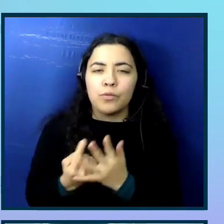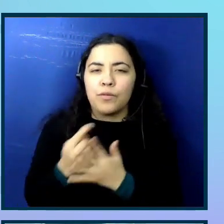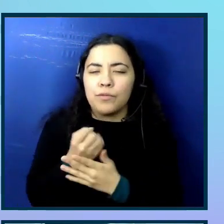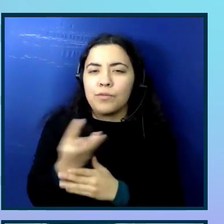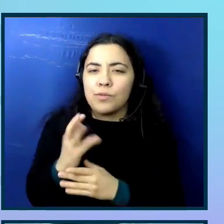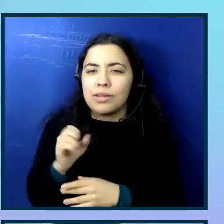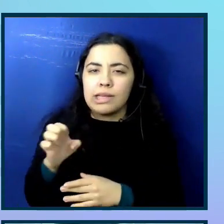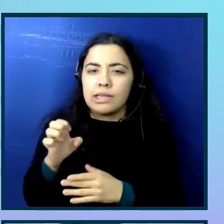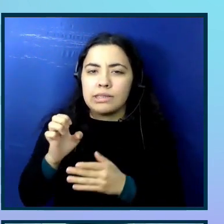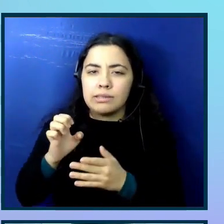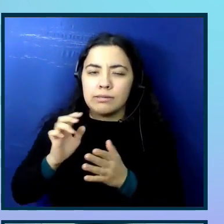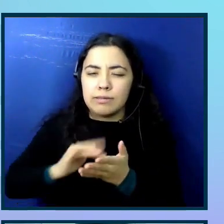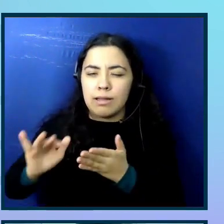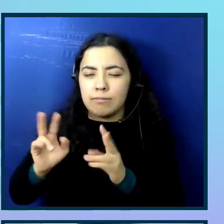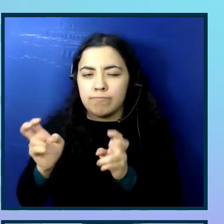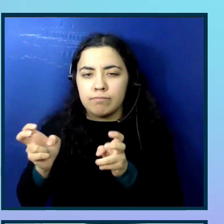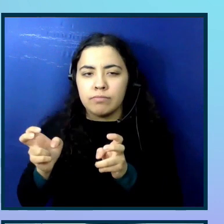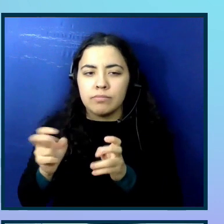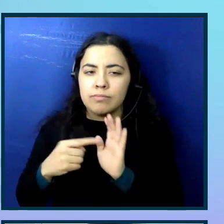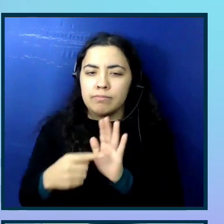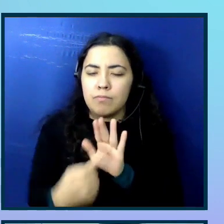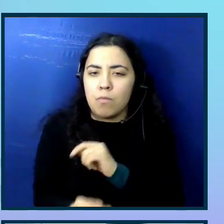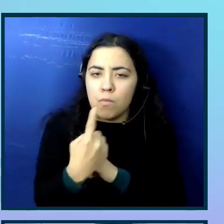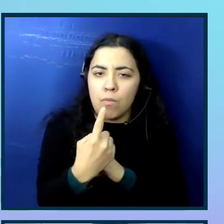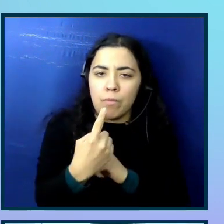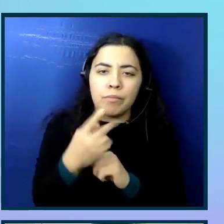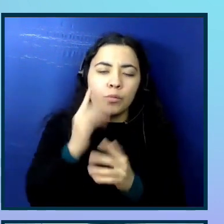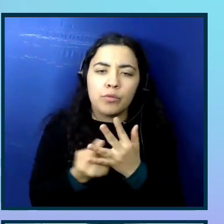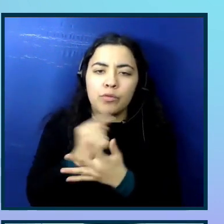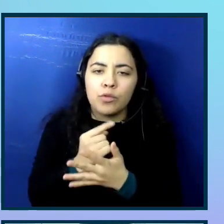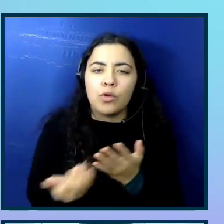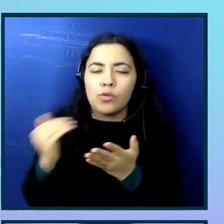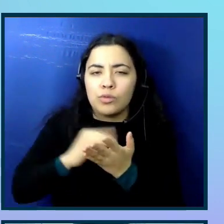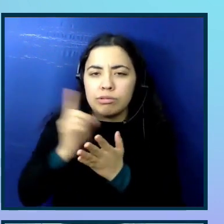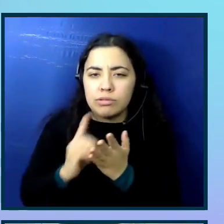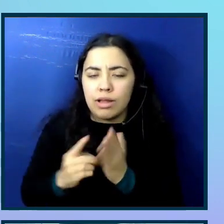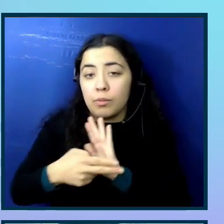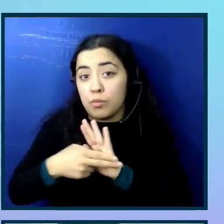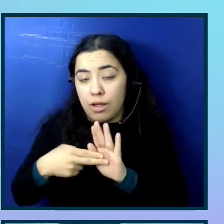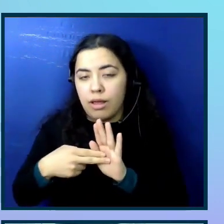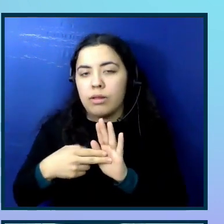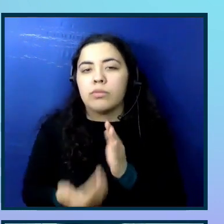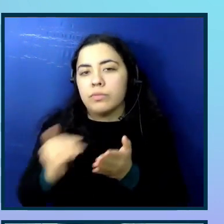Case study one is going through a redesign, a brand redesign at our company